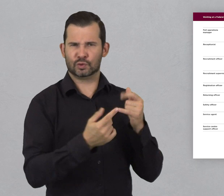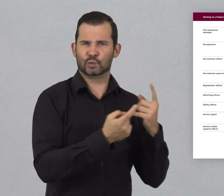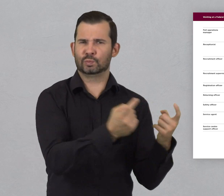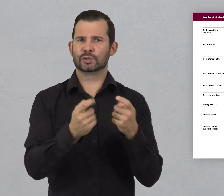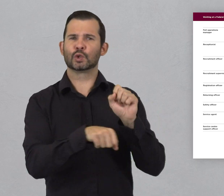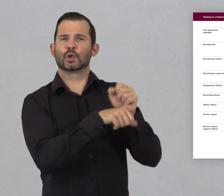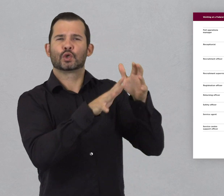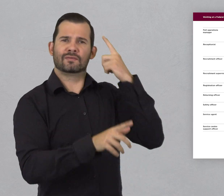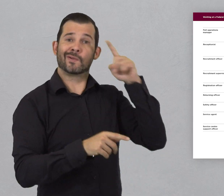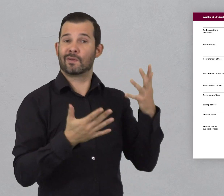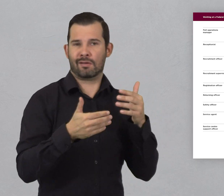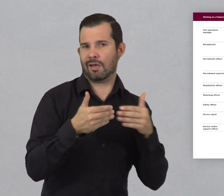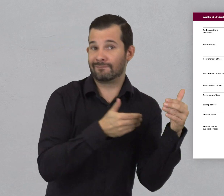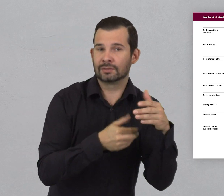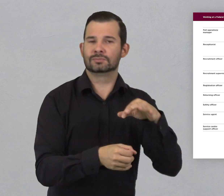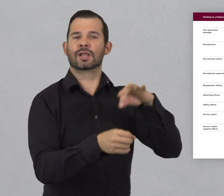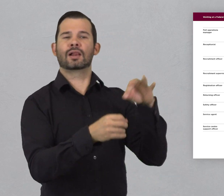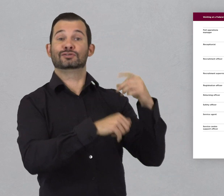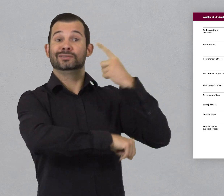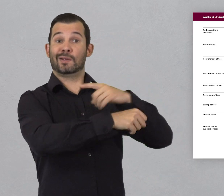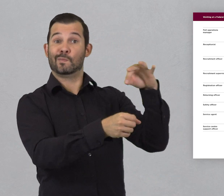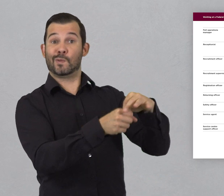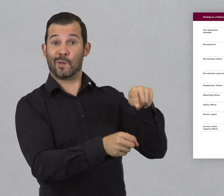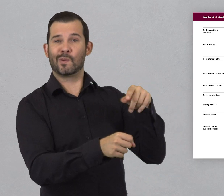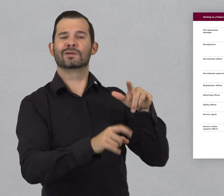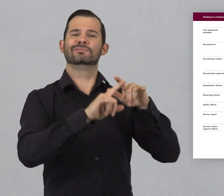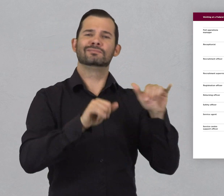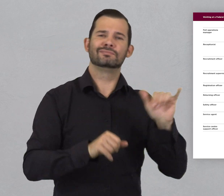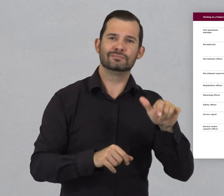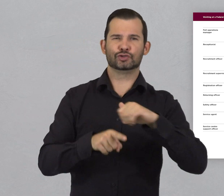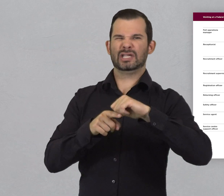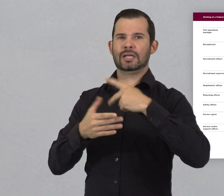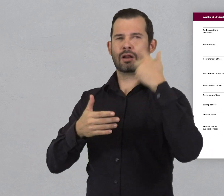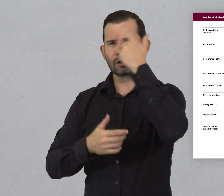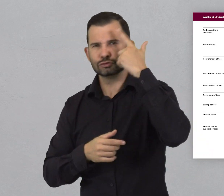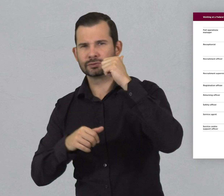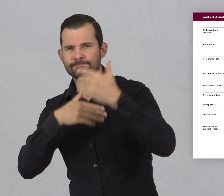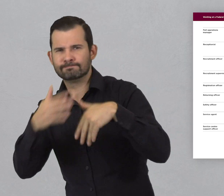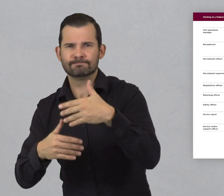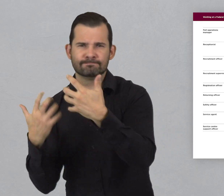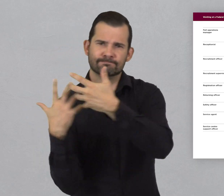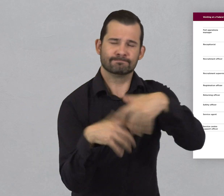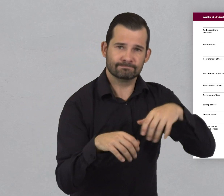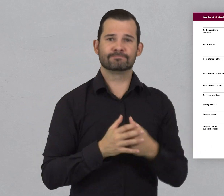workers for advance and election day polls as well as training logistics. The recruitment